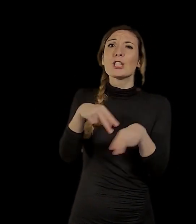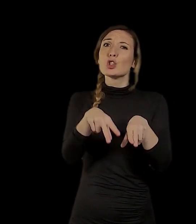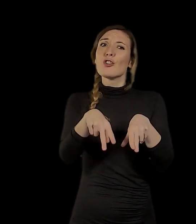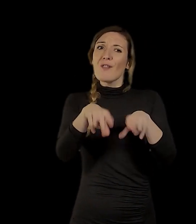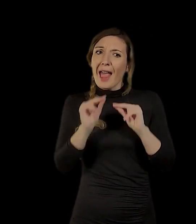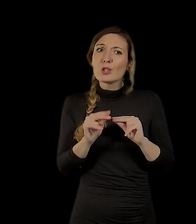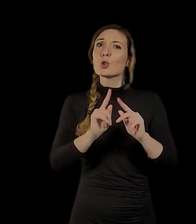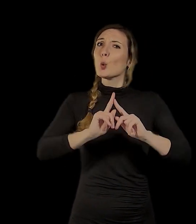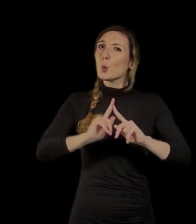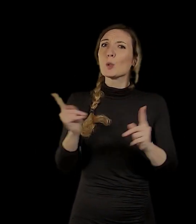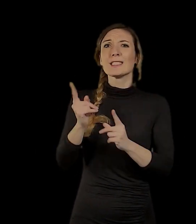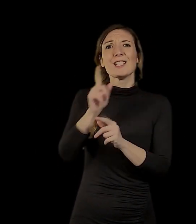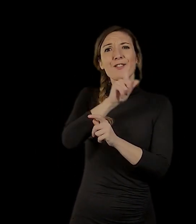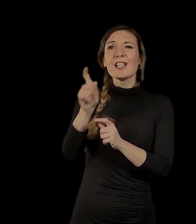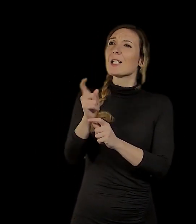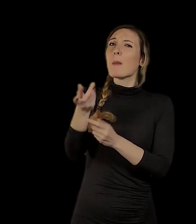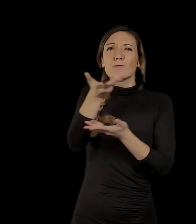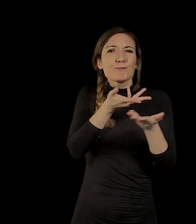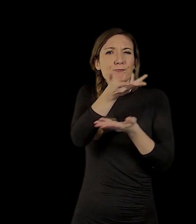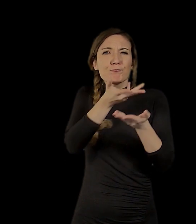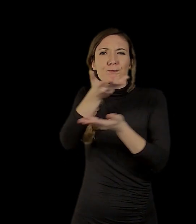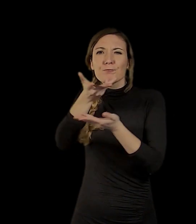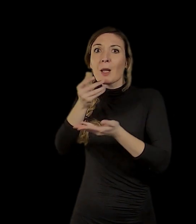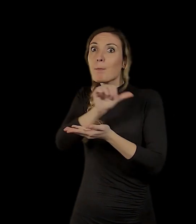And then the community. It is something that